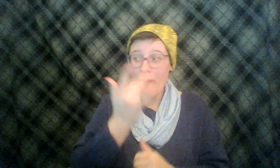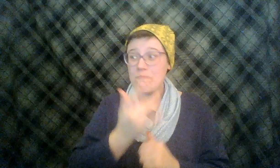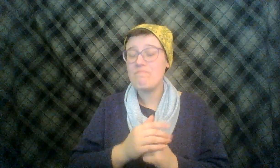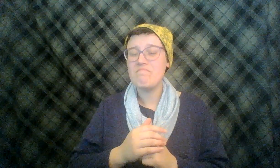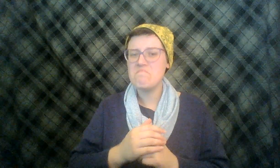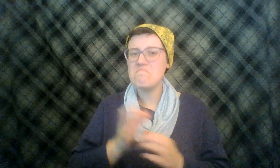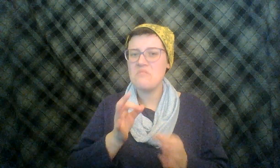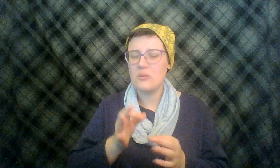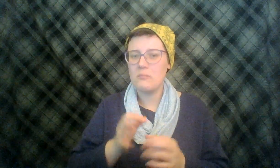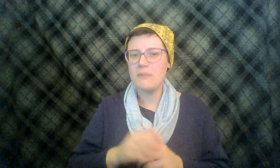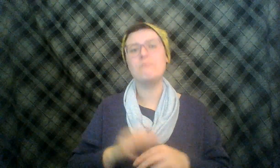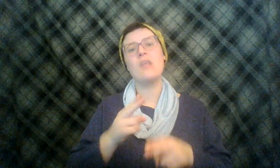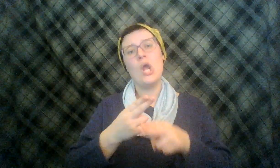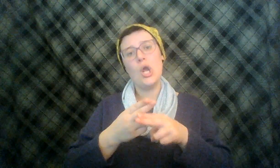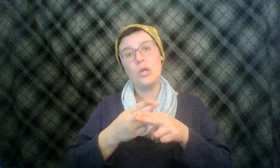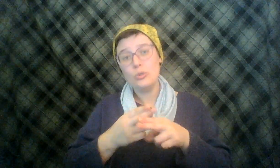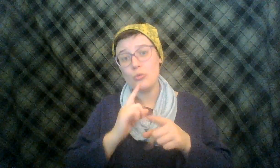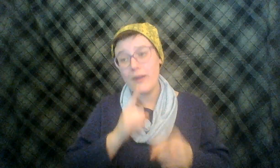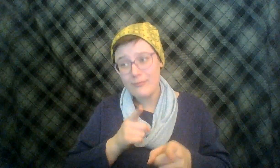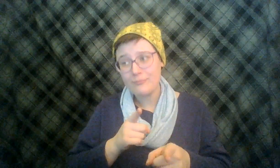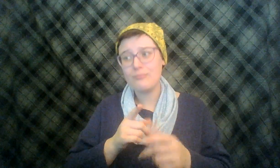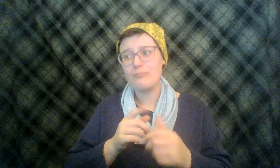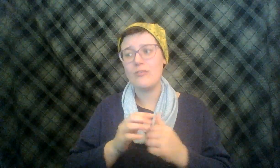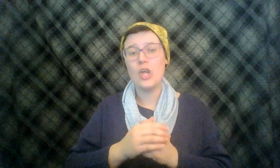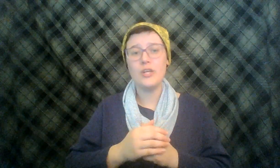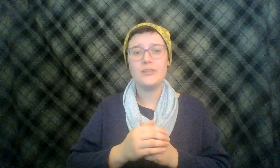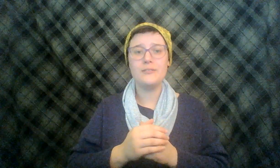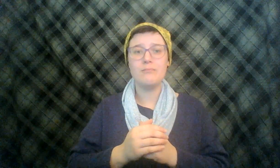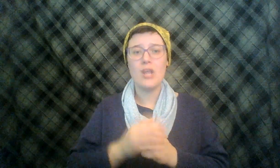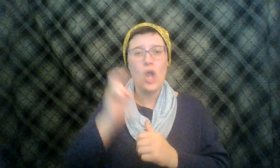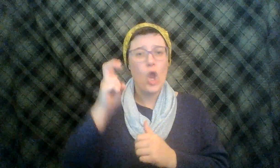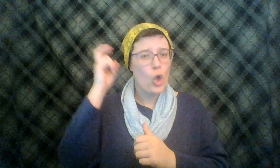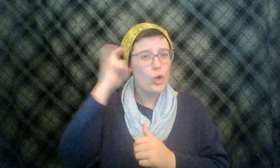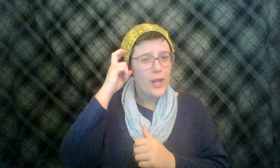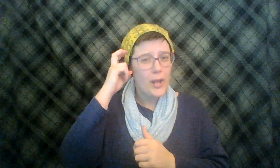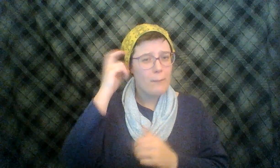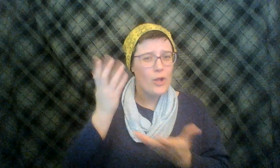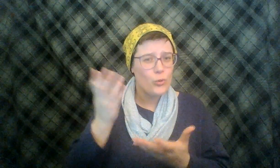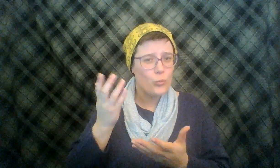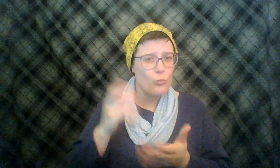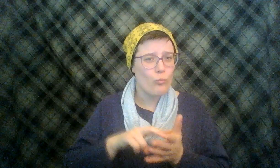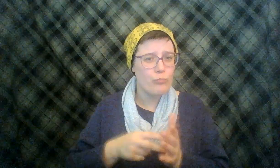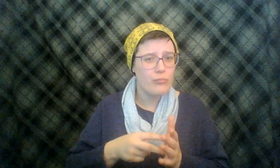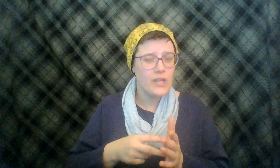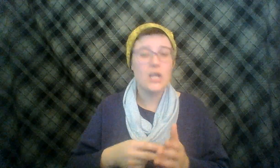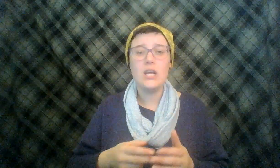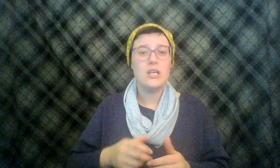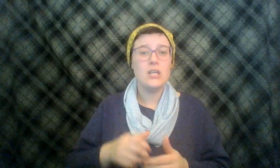What is a CI? Short answer: